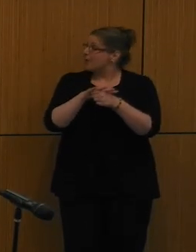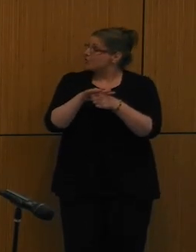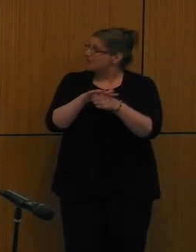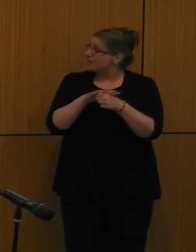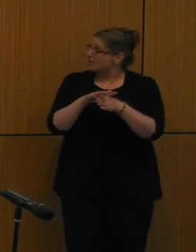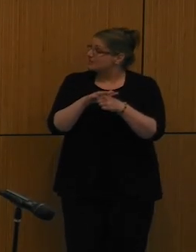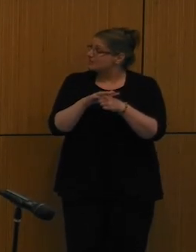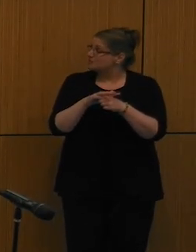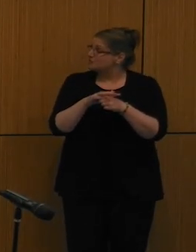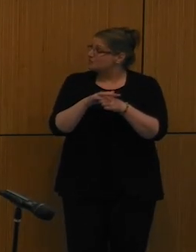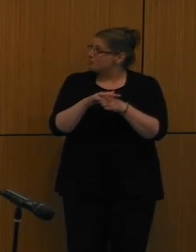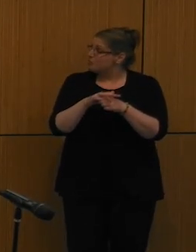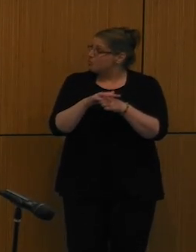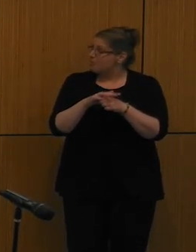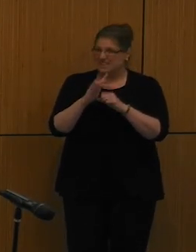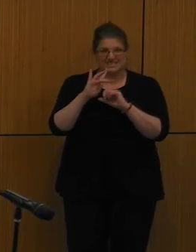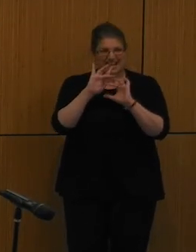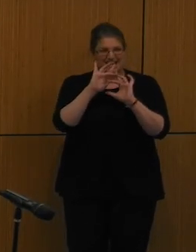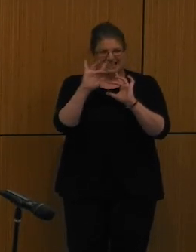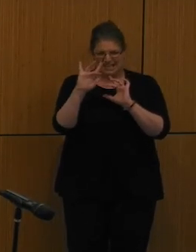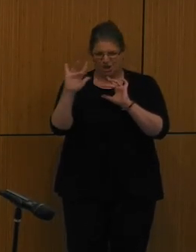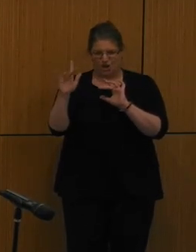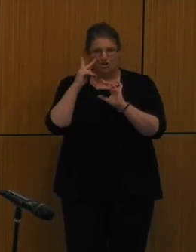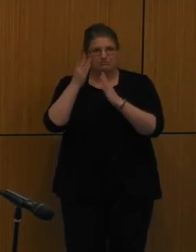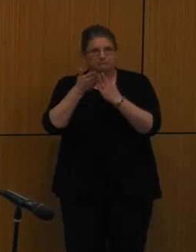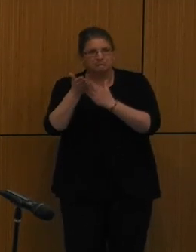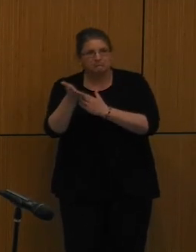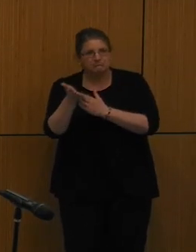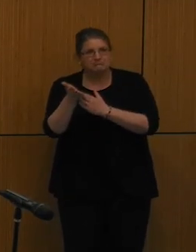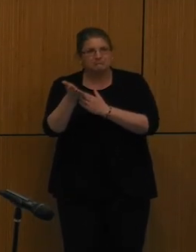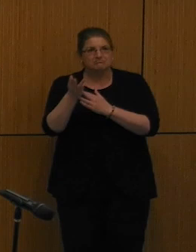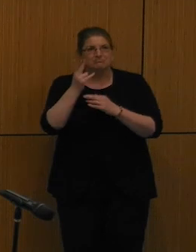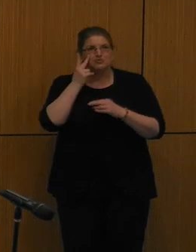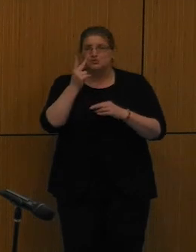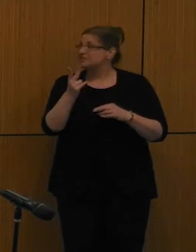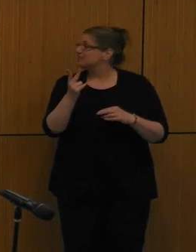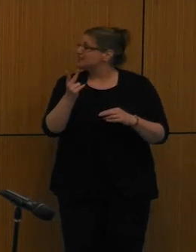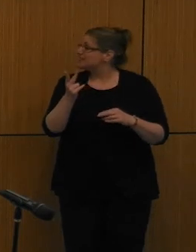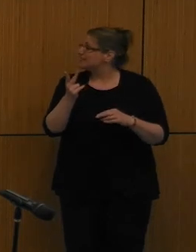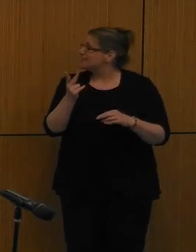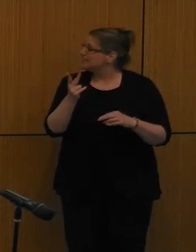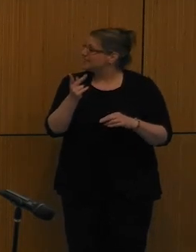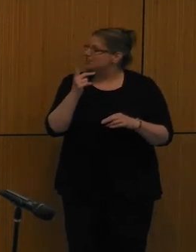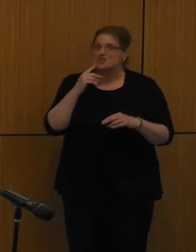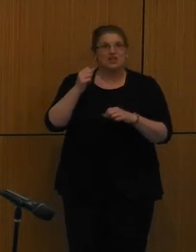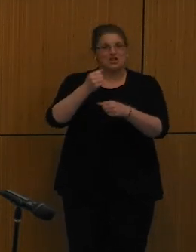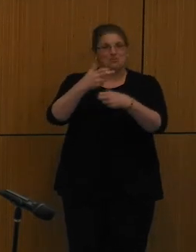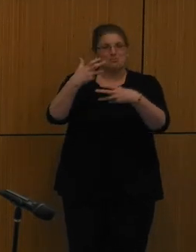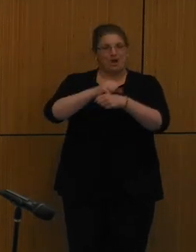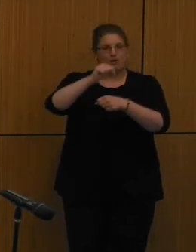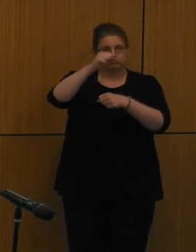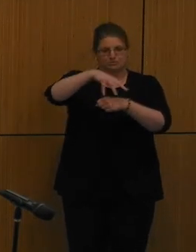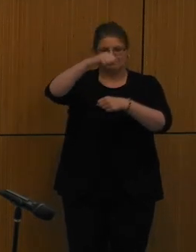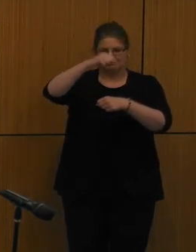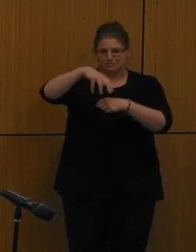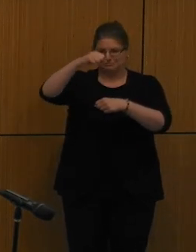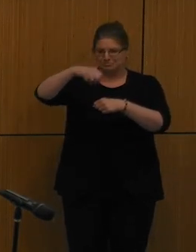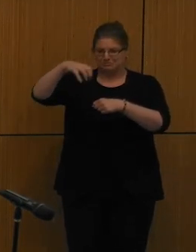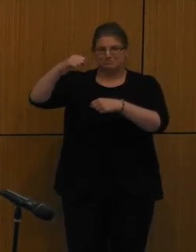in the plate, like each of these organisms has dropped a little atomic bomb in there and has created its clearing zones in there.